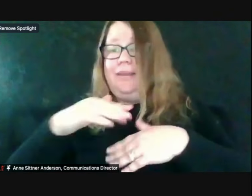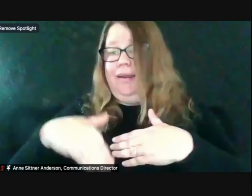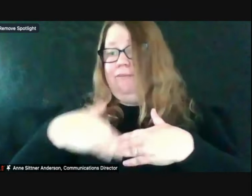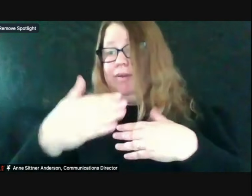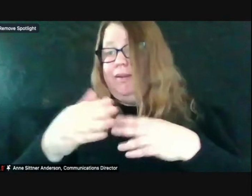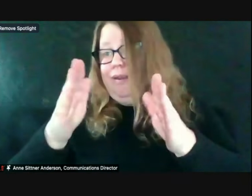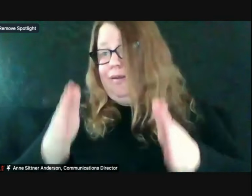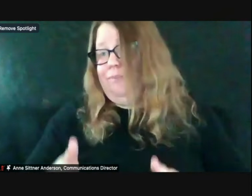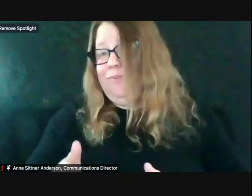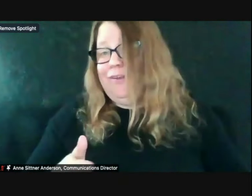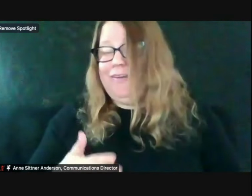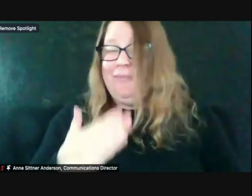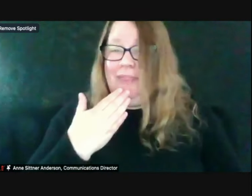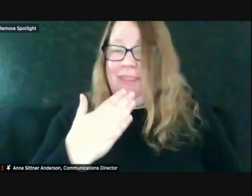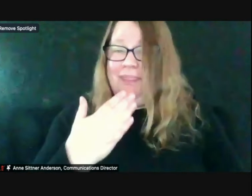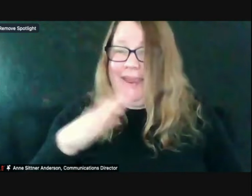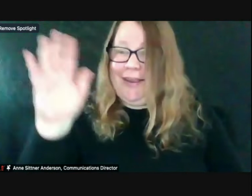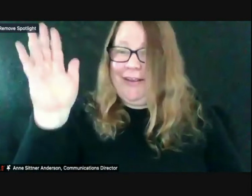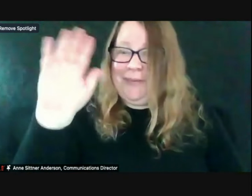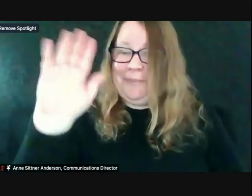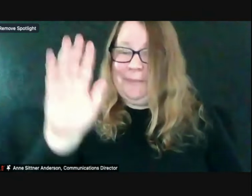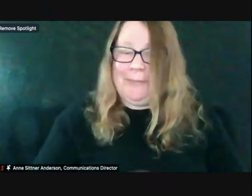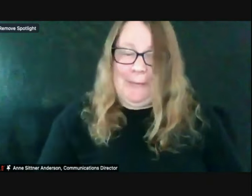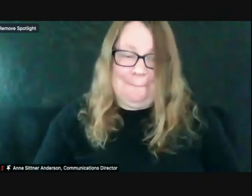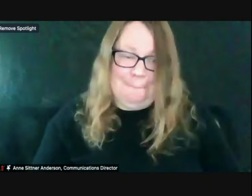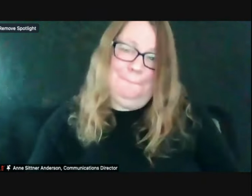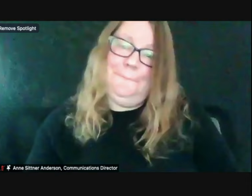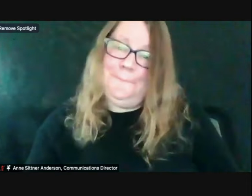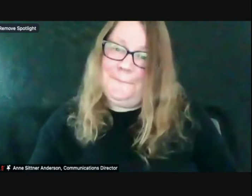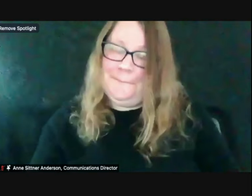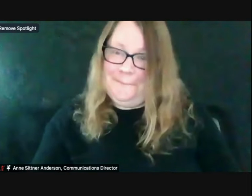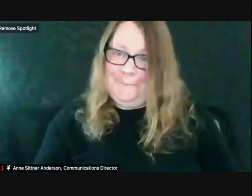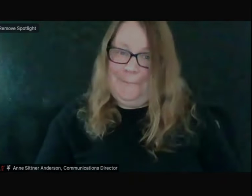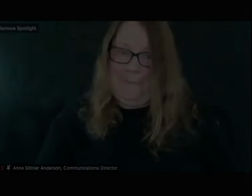next person. Thank you. Goodbye.